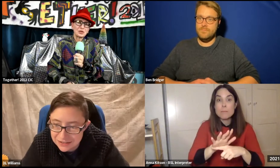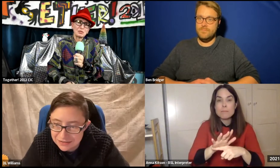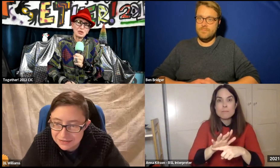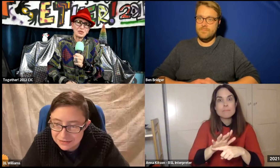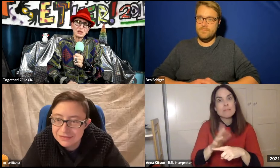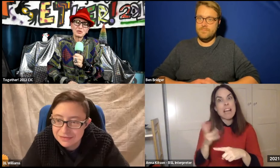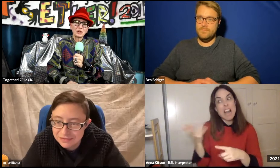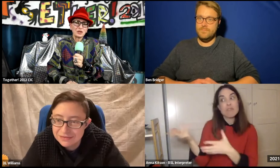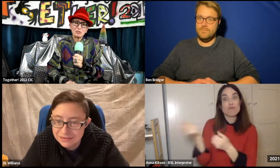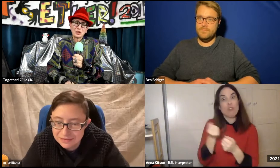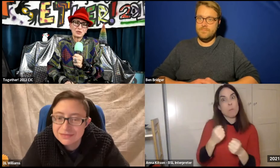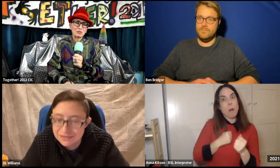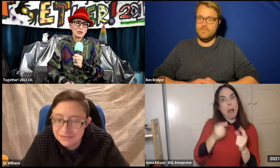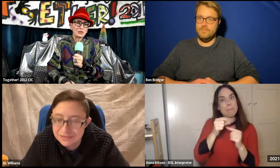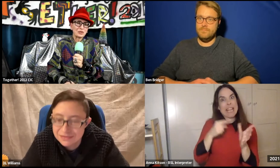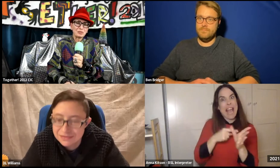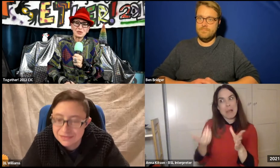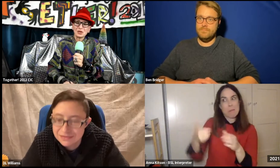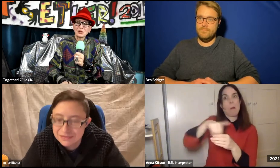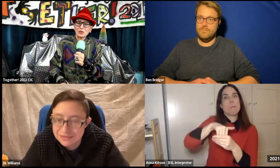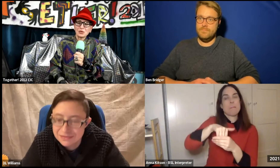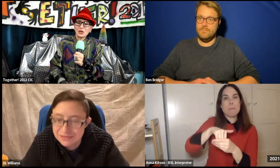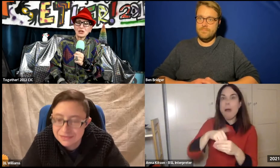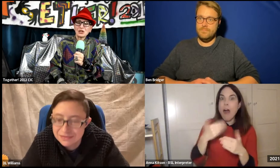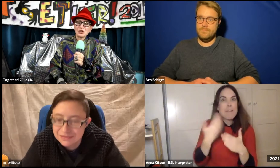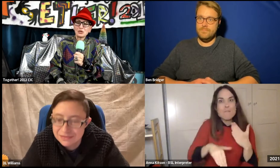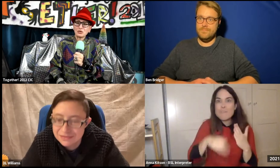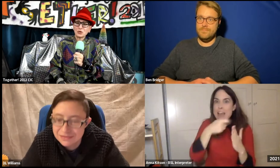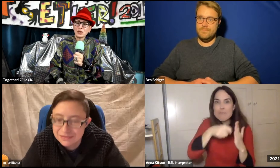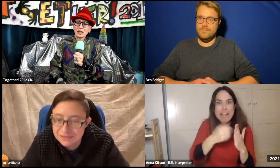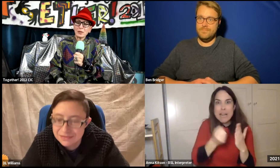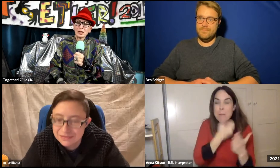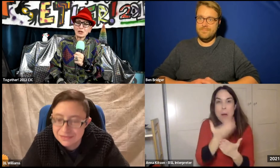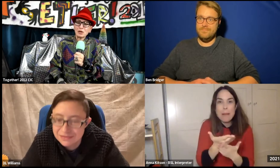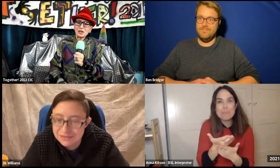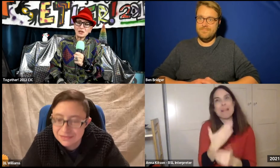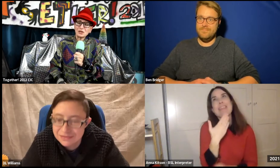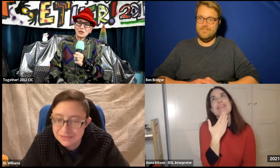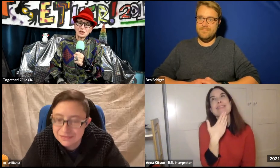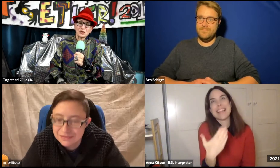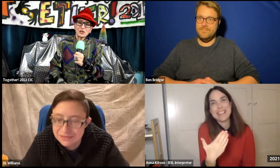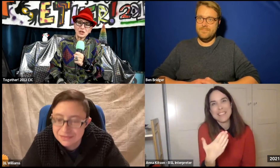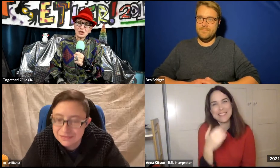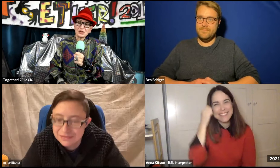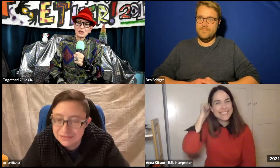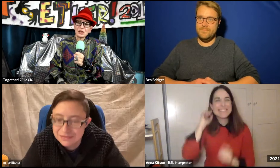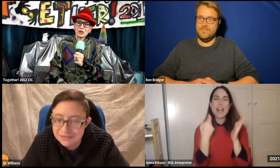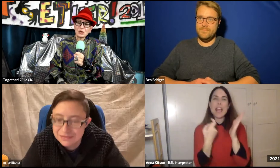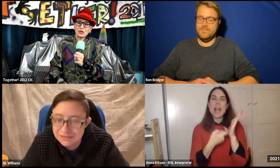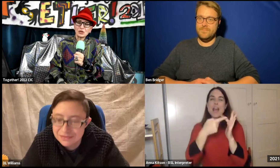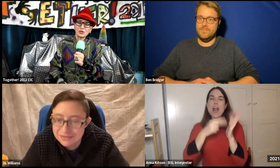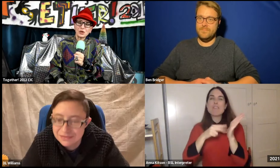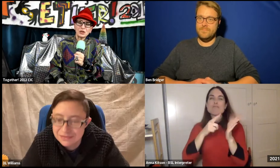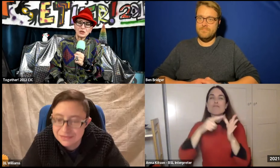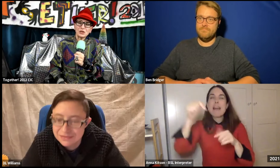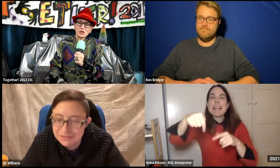thing, but I've never written a poem about them. So thank you for that. Rene says, fantastic, honest funny and